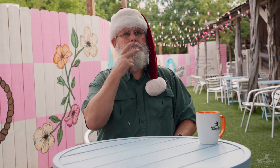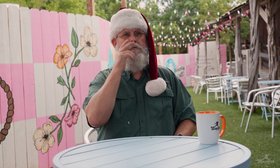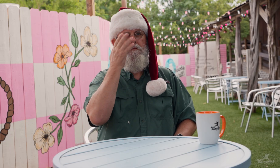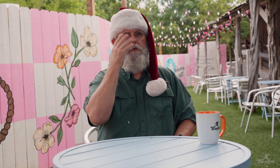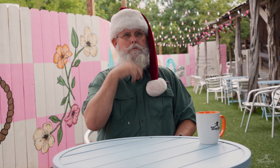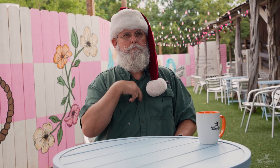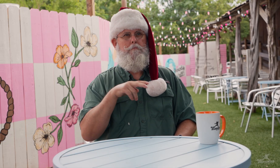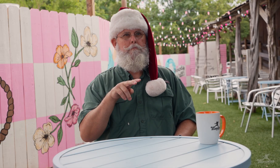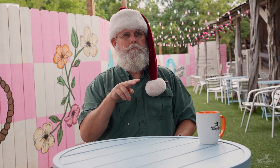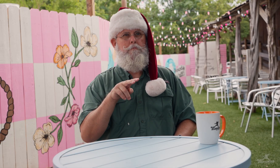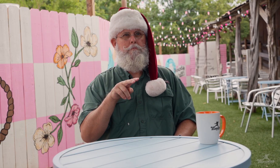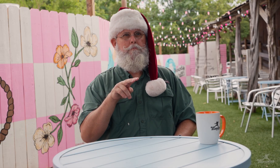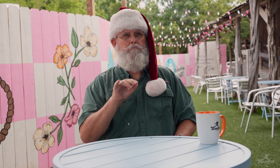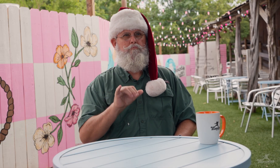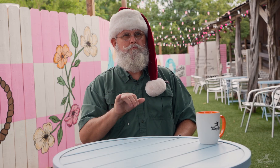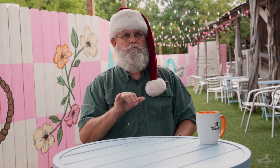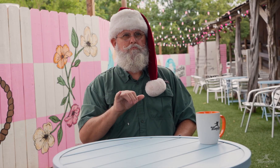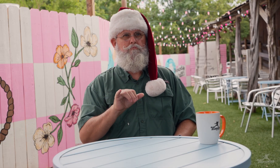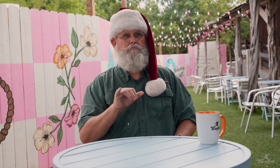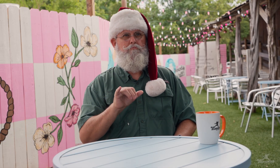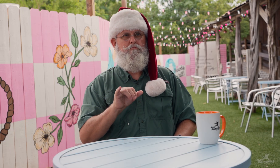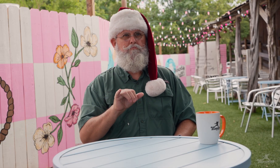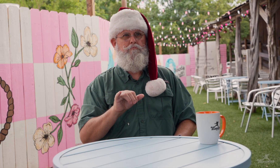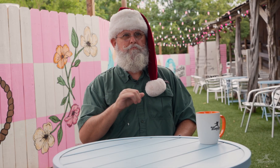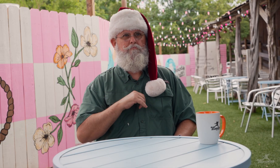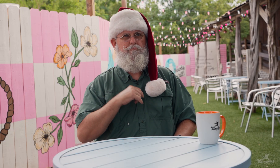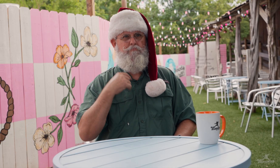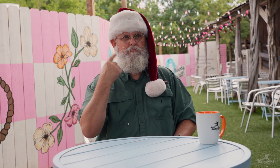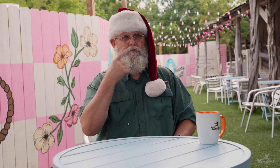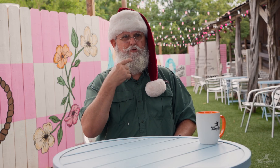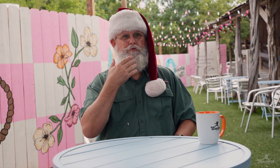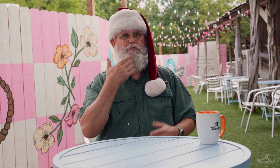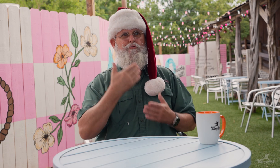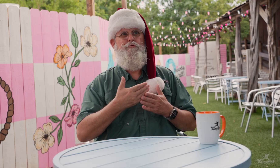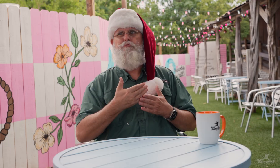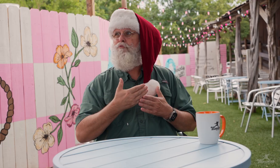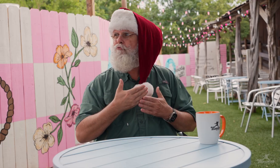I thought to myself, "wow." I looked really good. Just like Santa Claus.